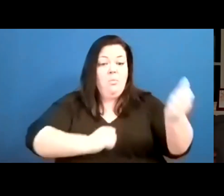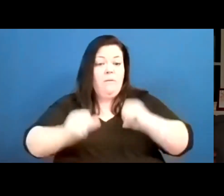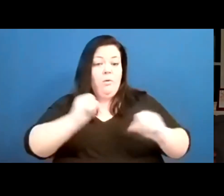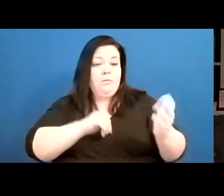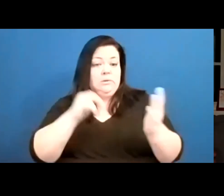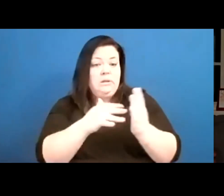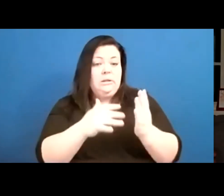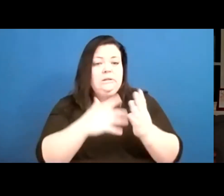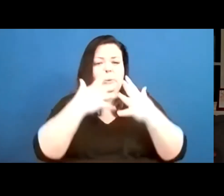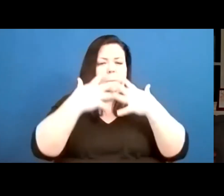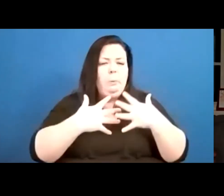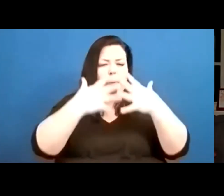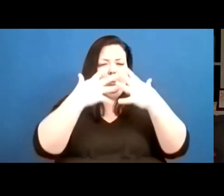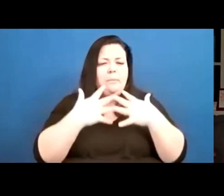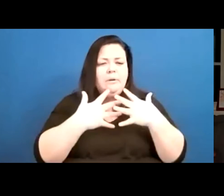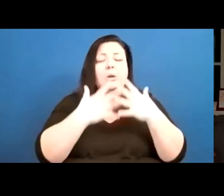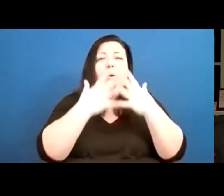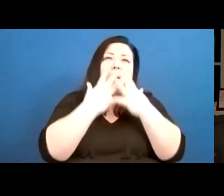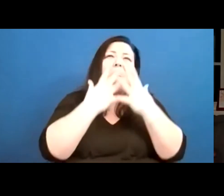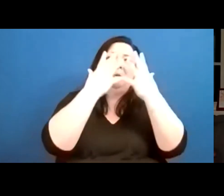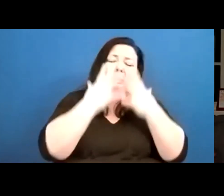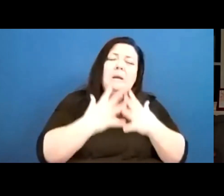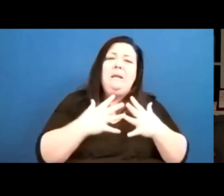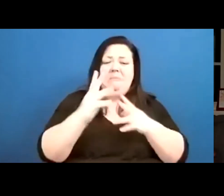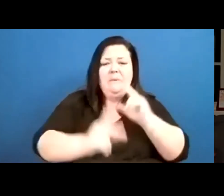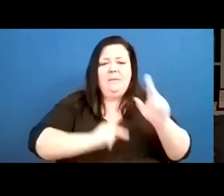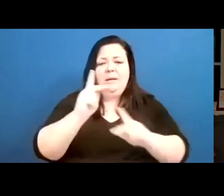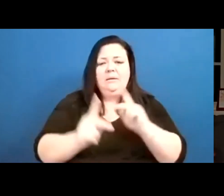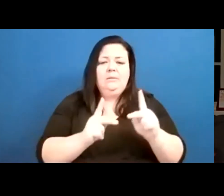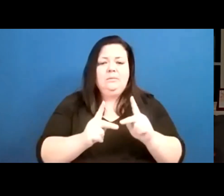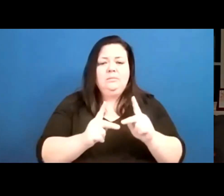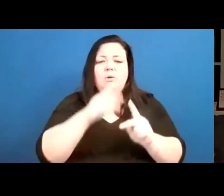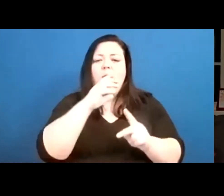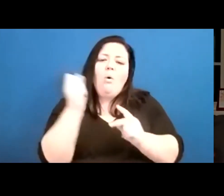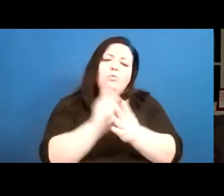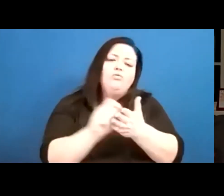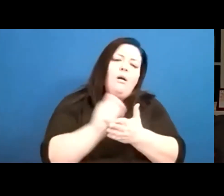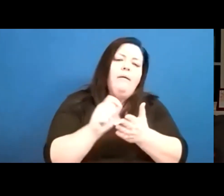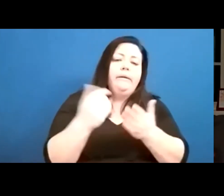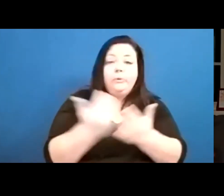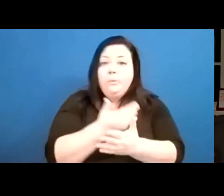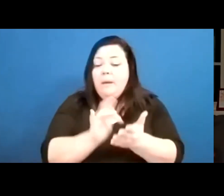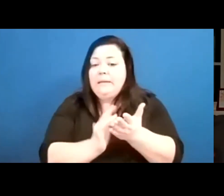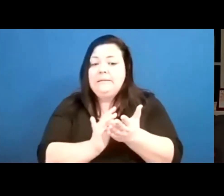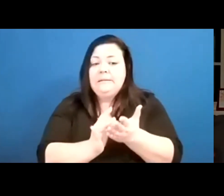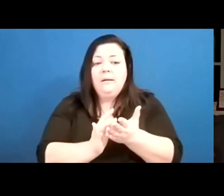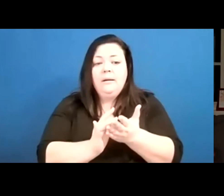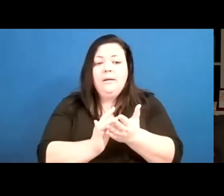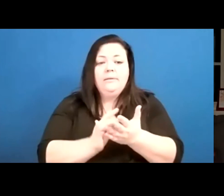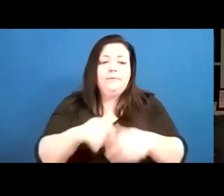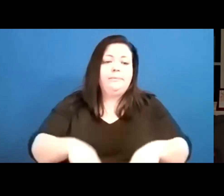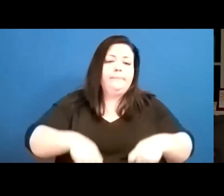weepy peeps: weepy weepy peeps. old rewriting, new medicine. tuck in traum to a lil warm armpit.